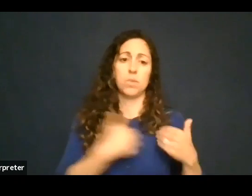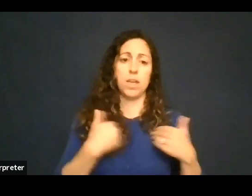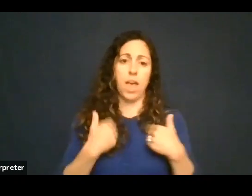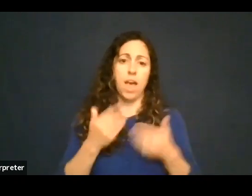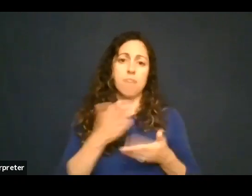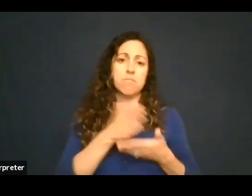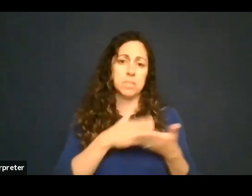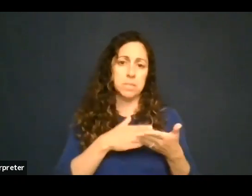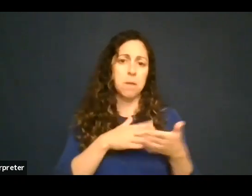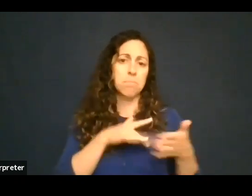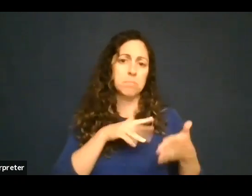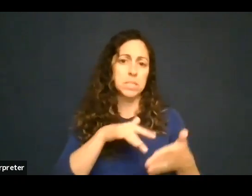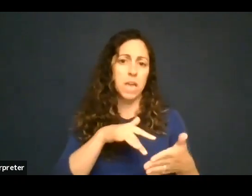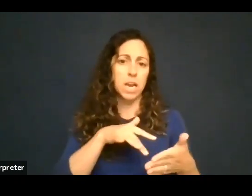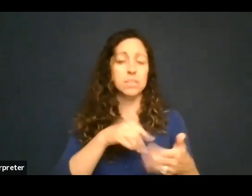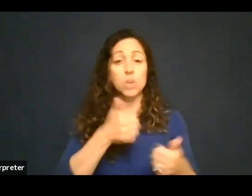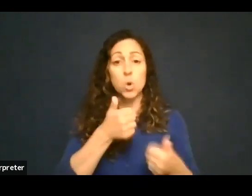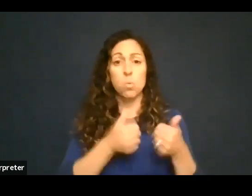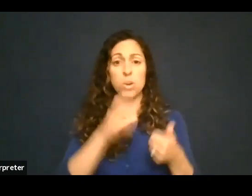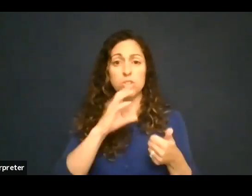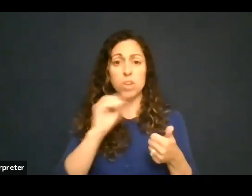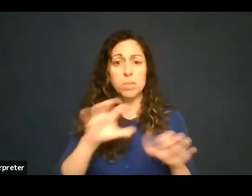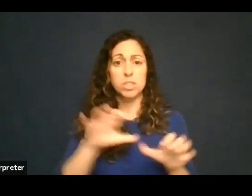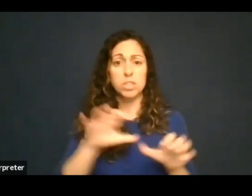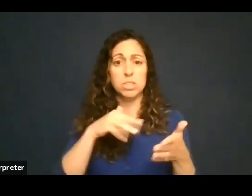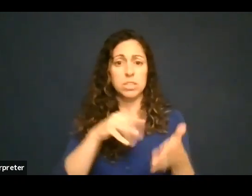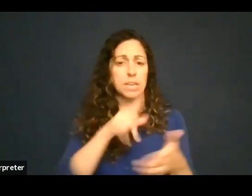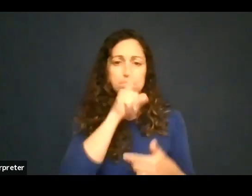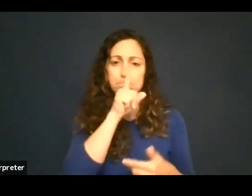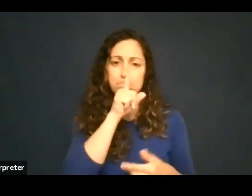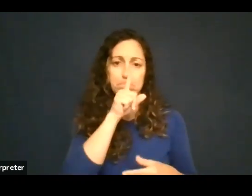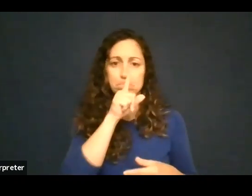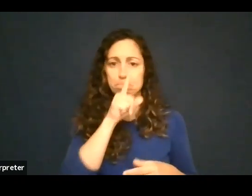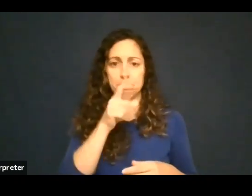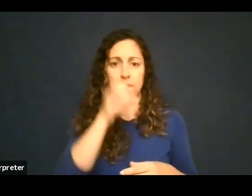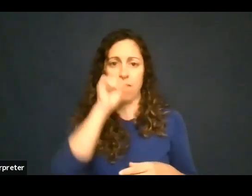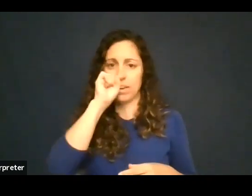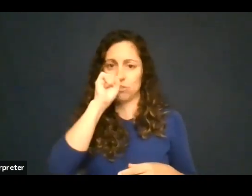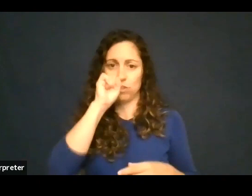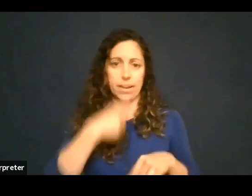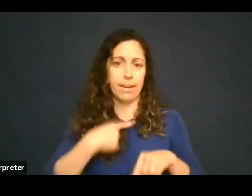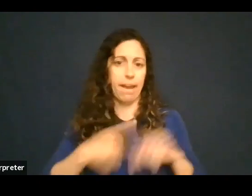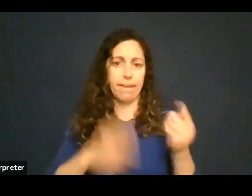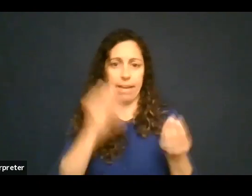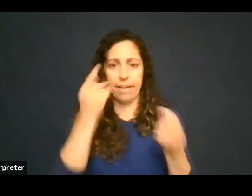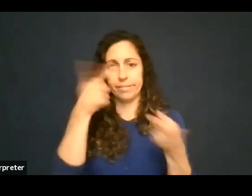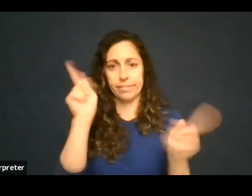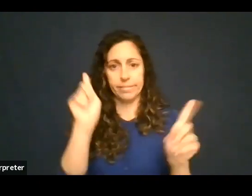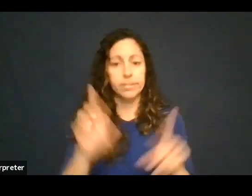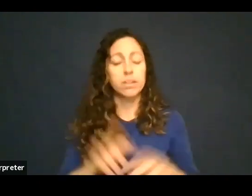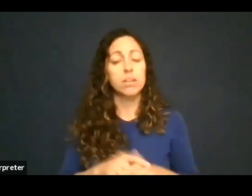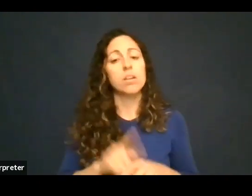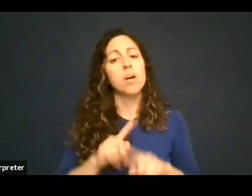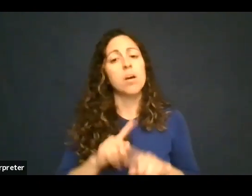But we've certainly been approached. We've helped them to enroll people with a variety of different genes affected.